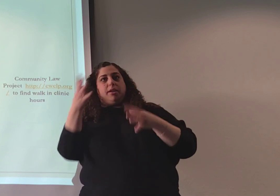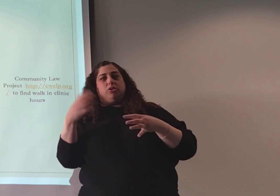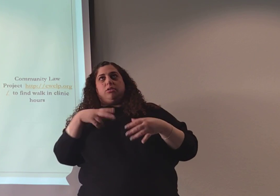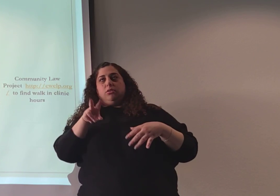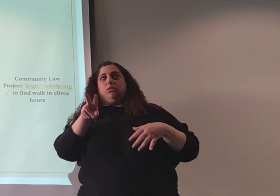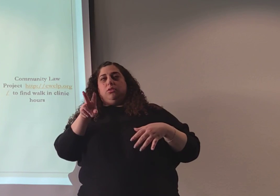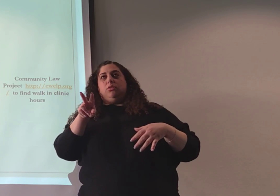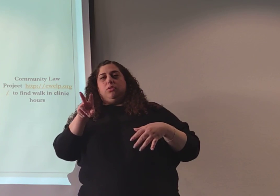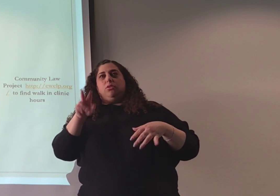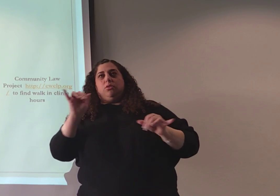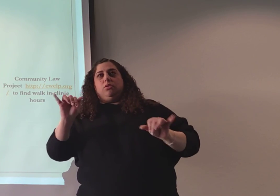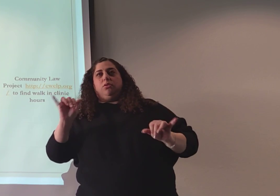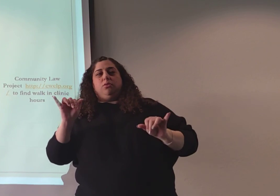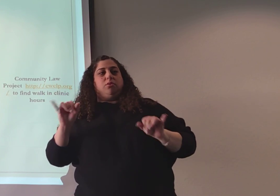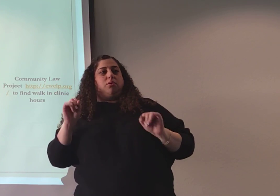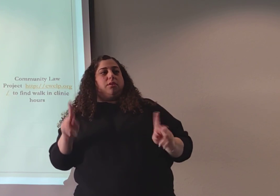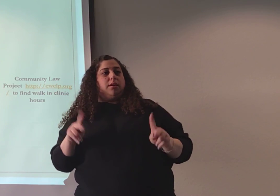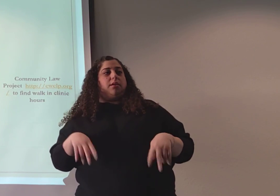info needed for that.